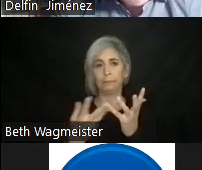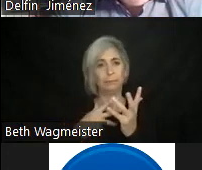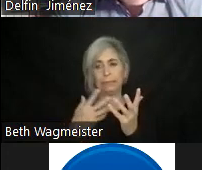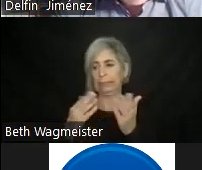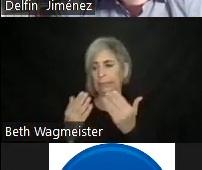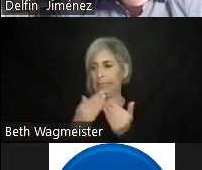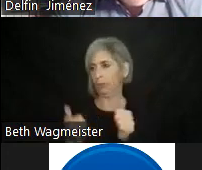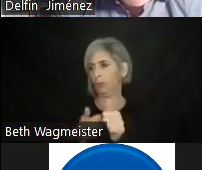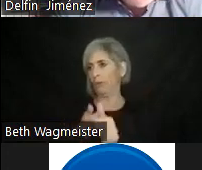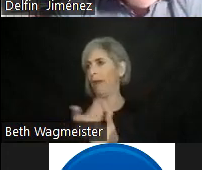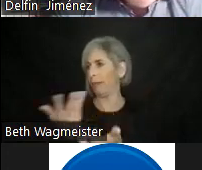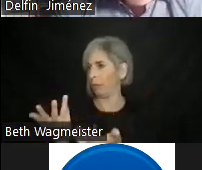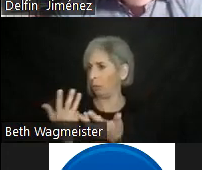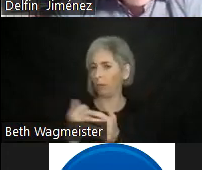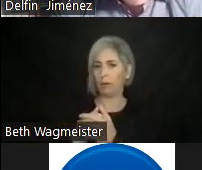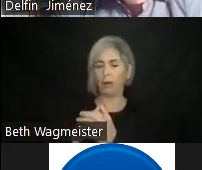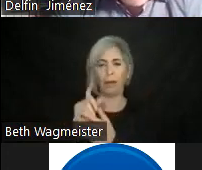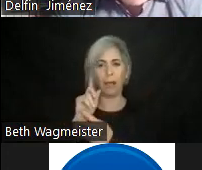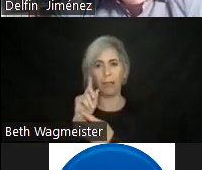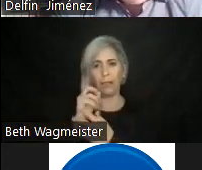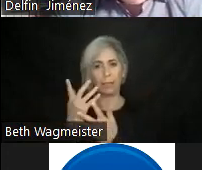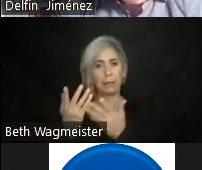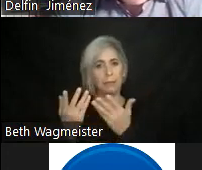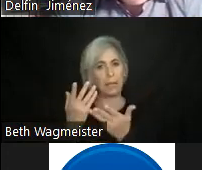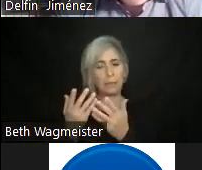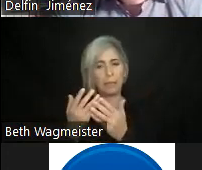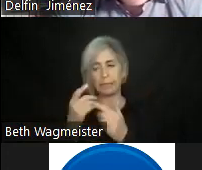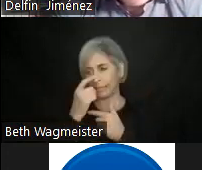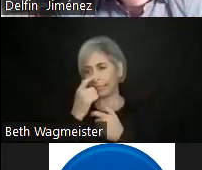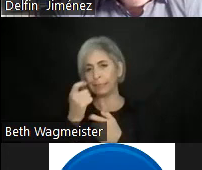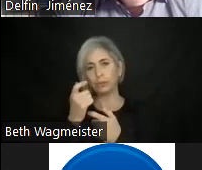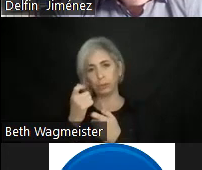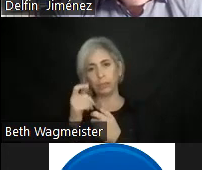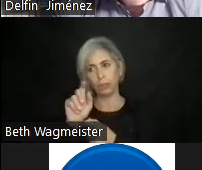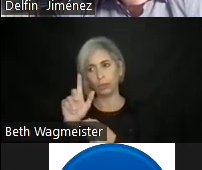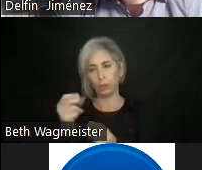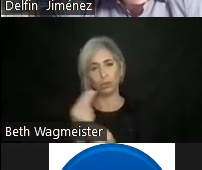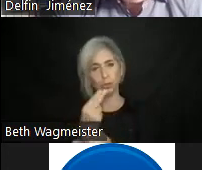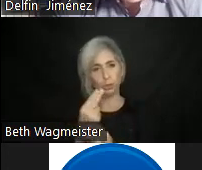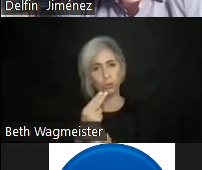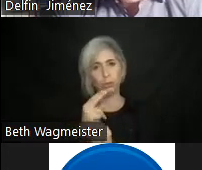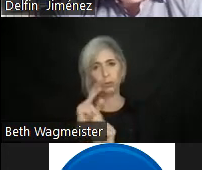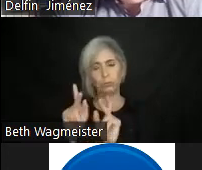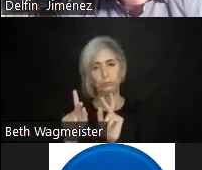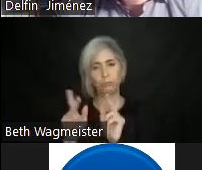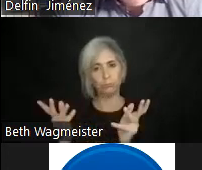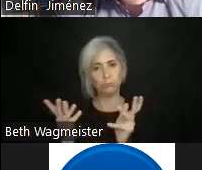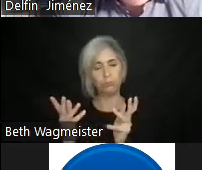And I think it is maybe an interesting tool for audits or something like that.